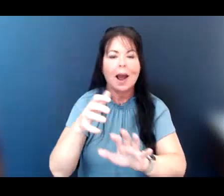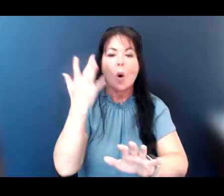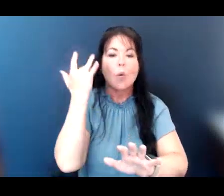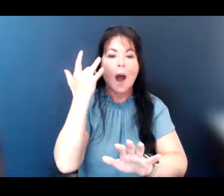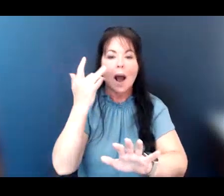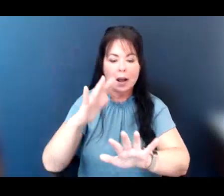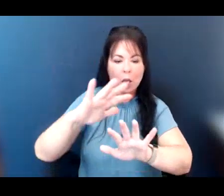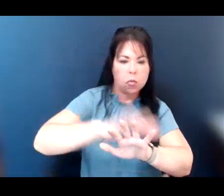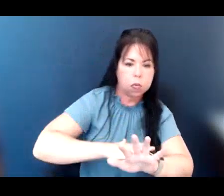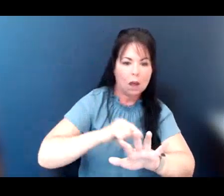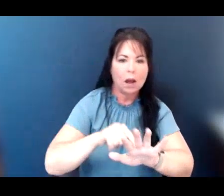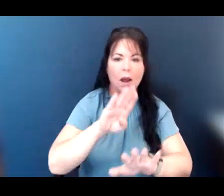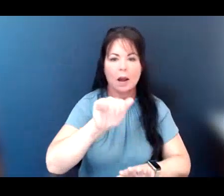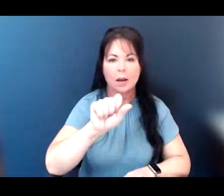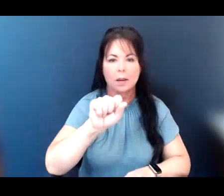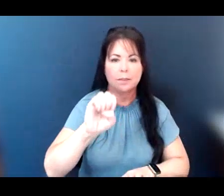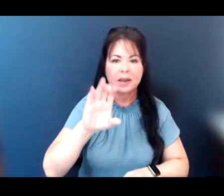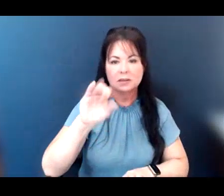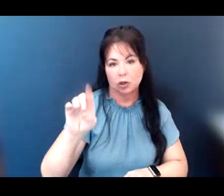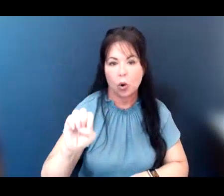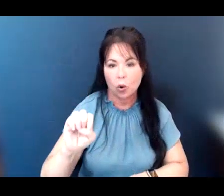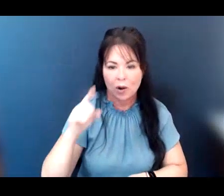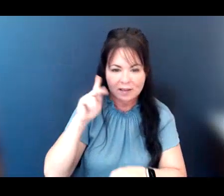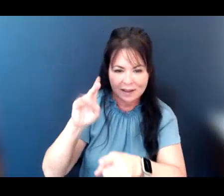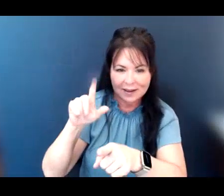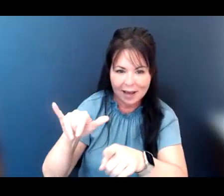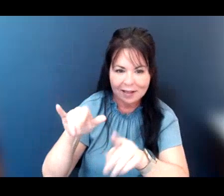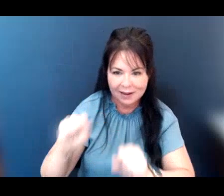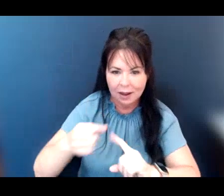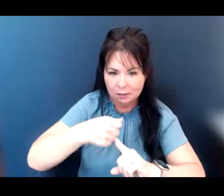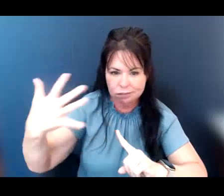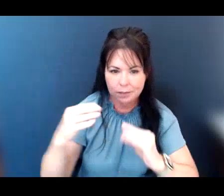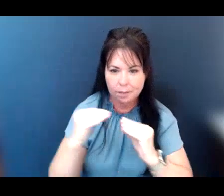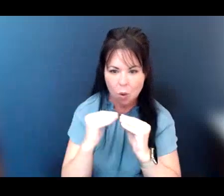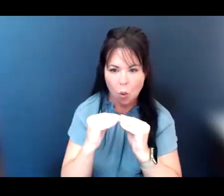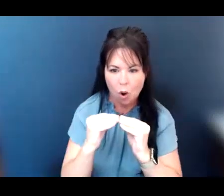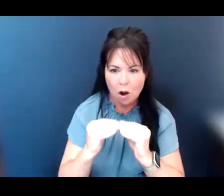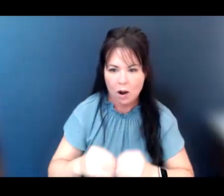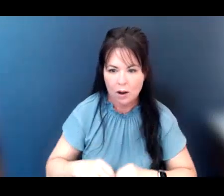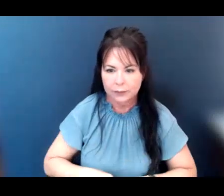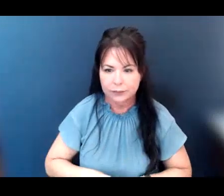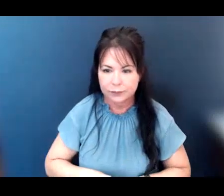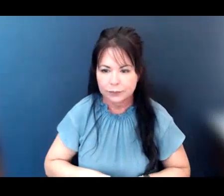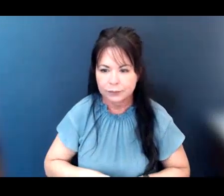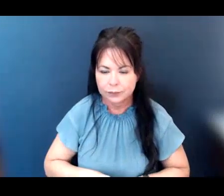And I think Kelly has a little more to say on that part. Yeah. Thank you, Becky.